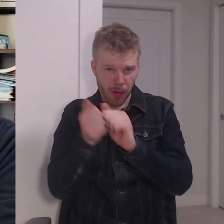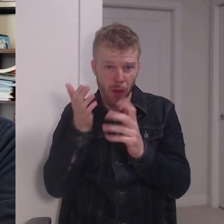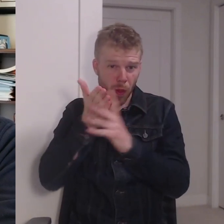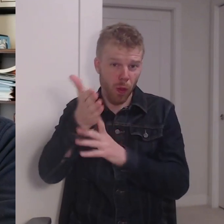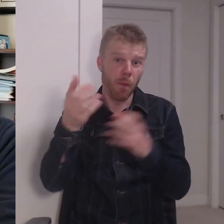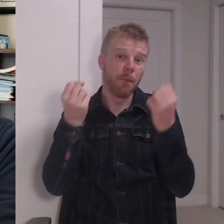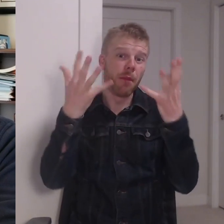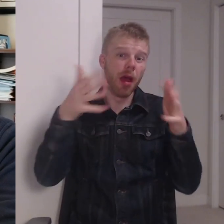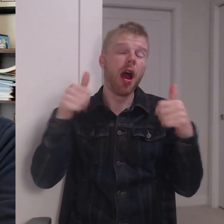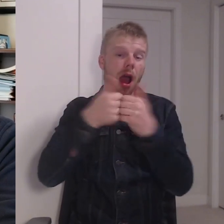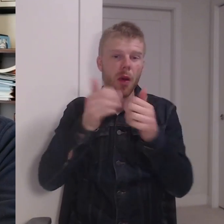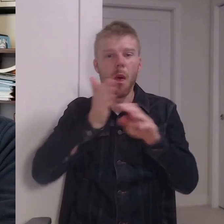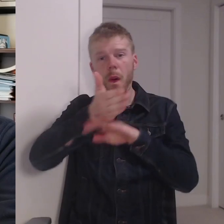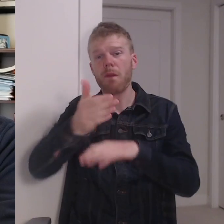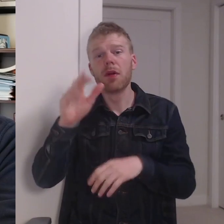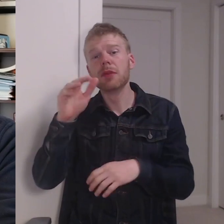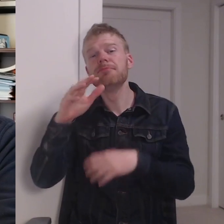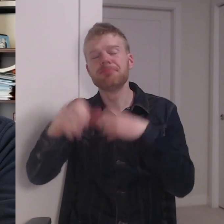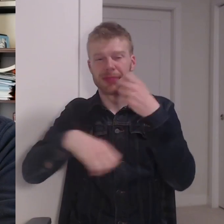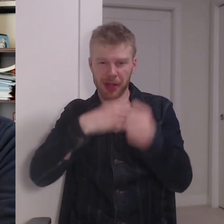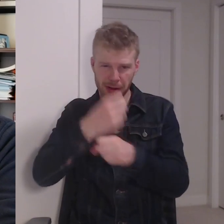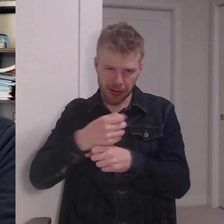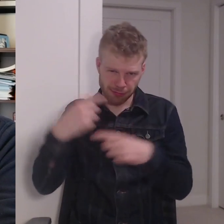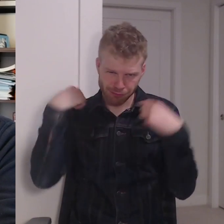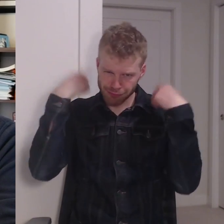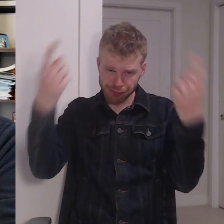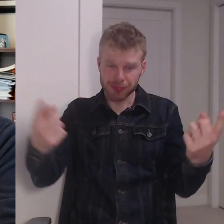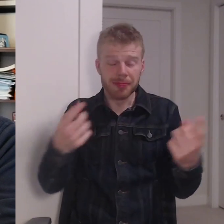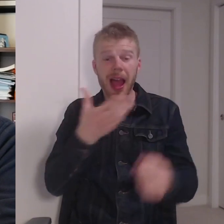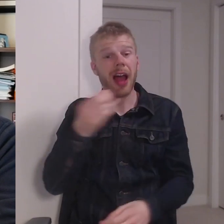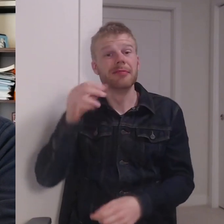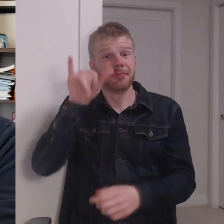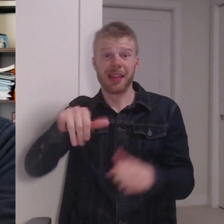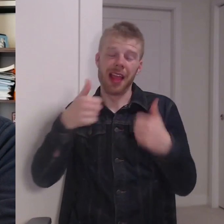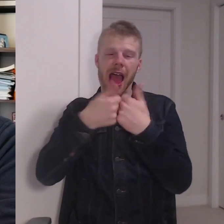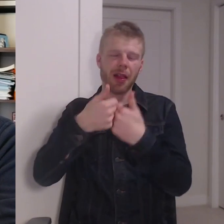effectively adapt through many challenges over the years and this was